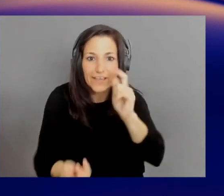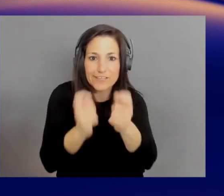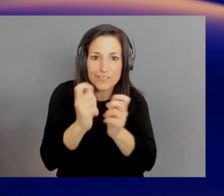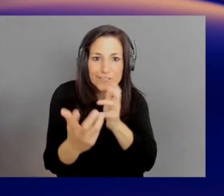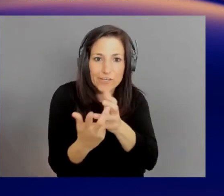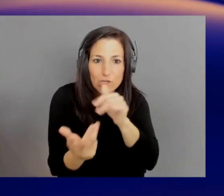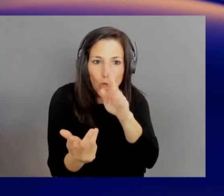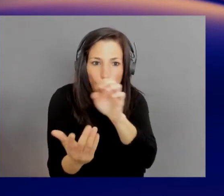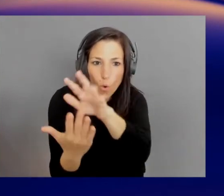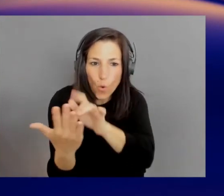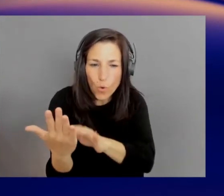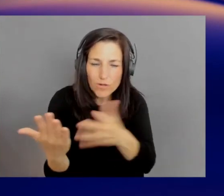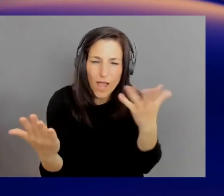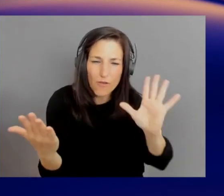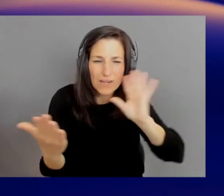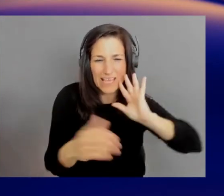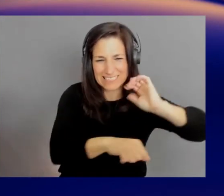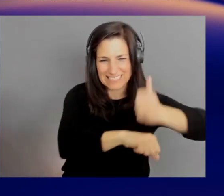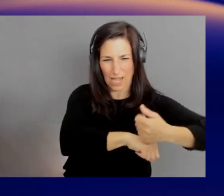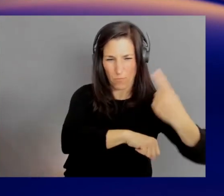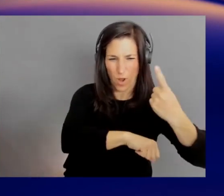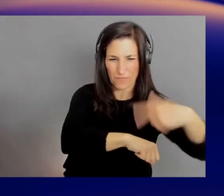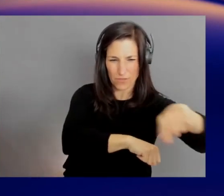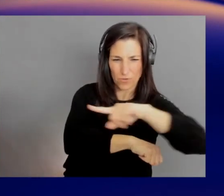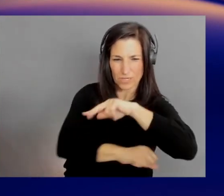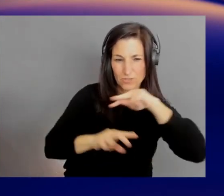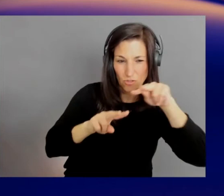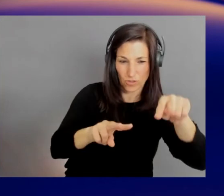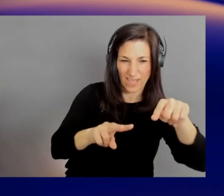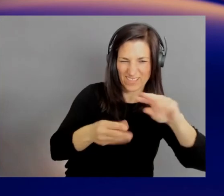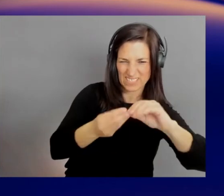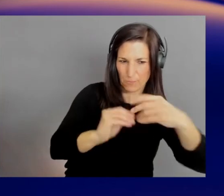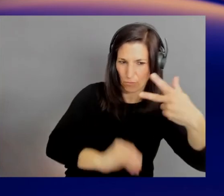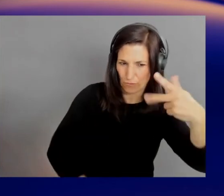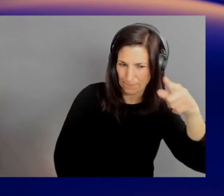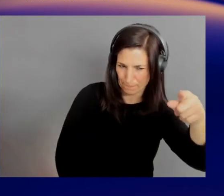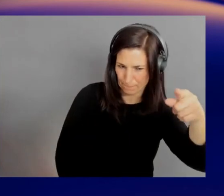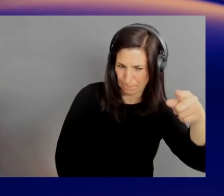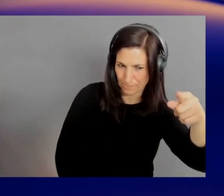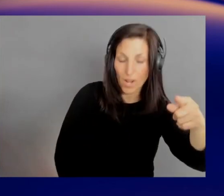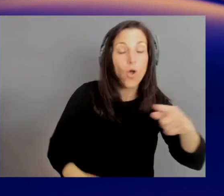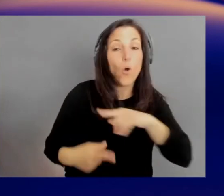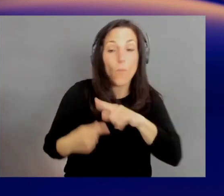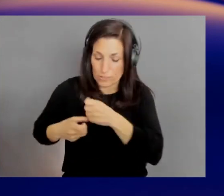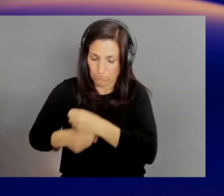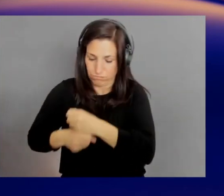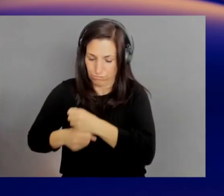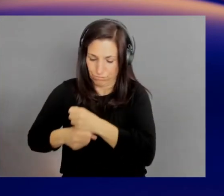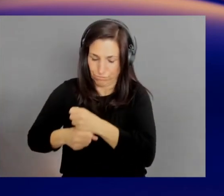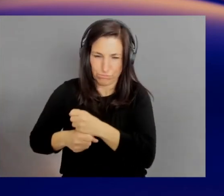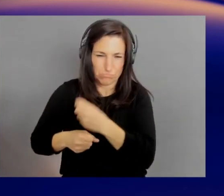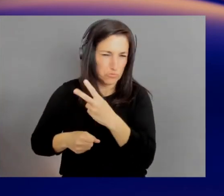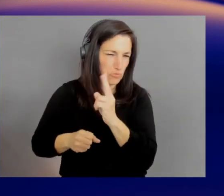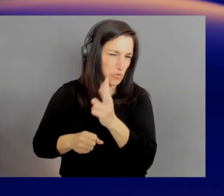So that would be number three here. So you'll see once it's actually done, takes two or three minutes depending on what it's doing.